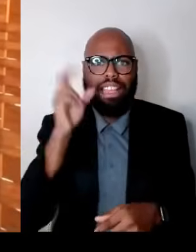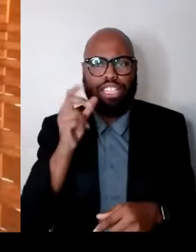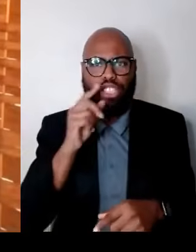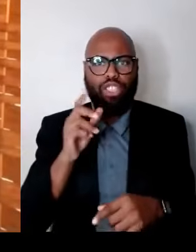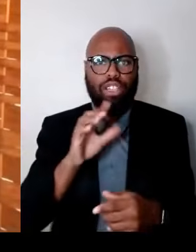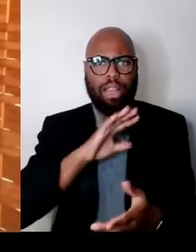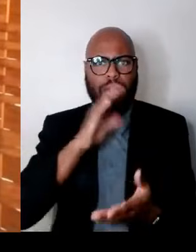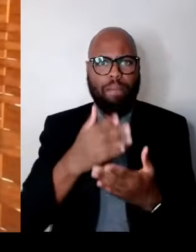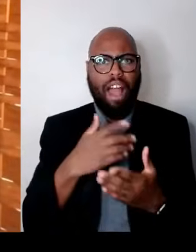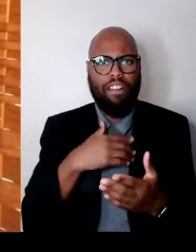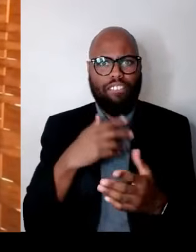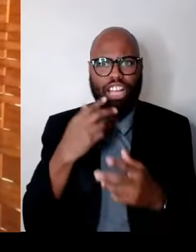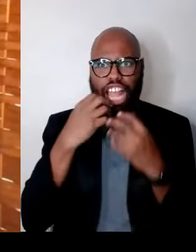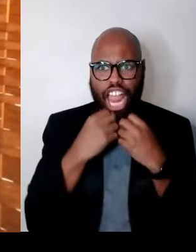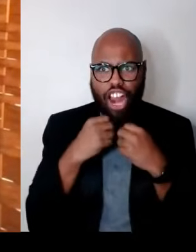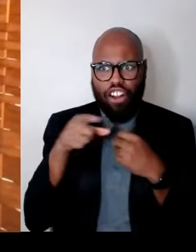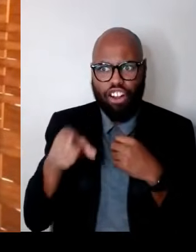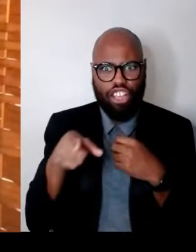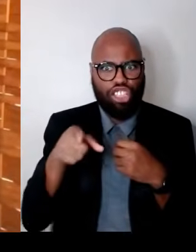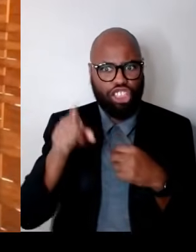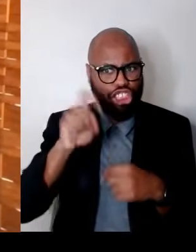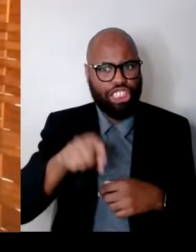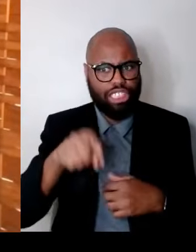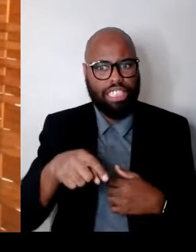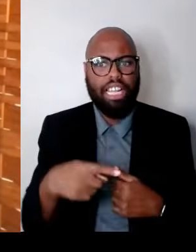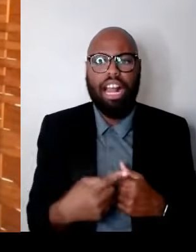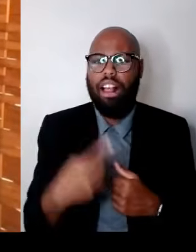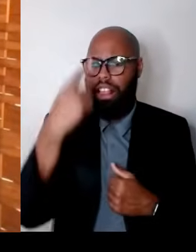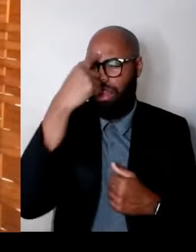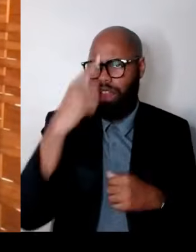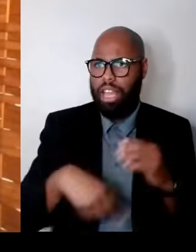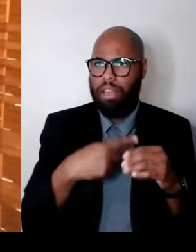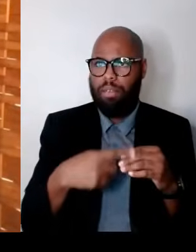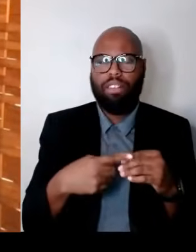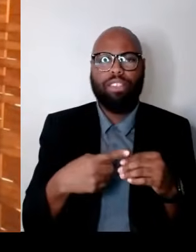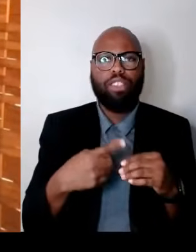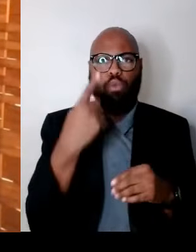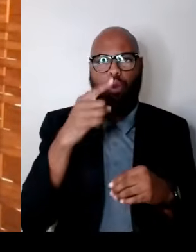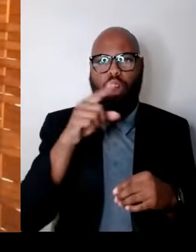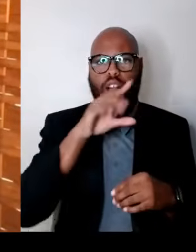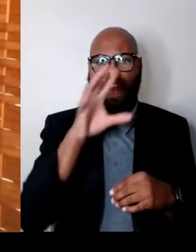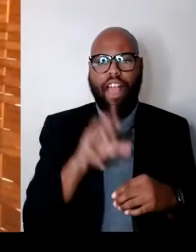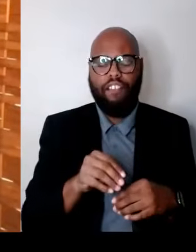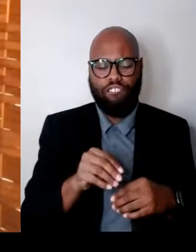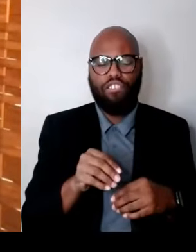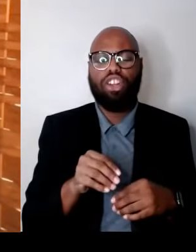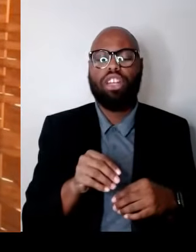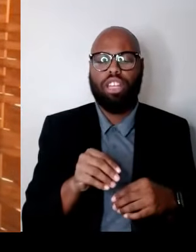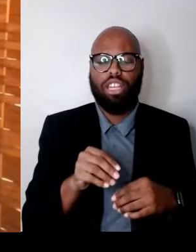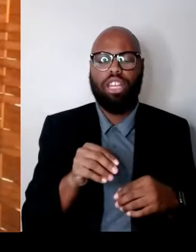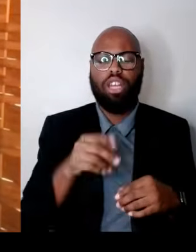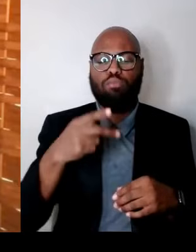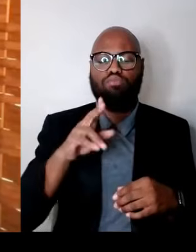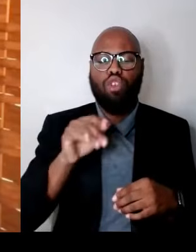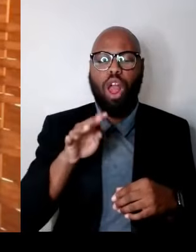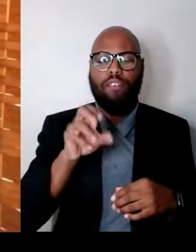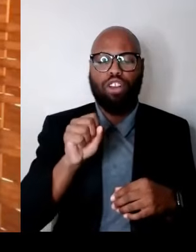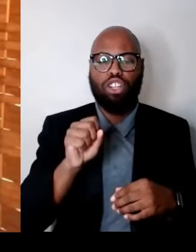When I think about this African proverb the hunter gets to tell the story